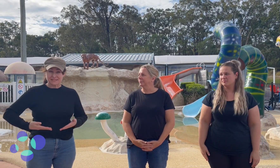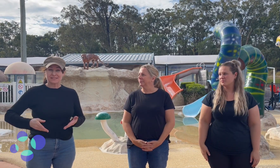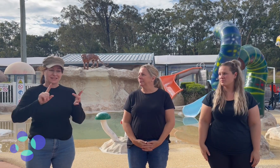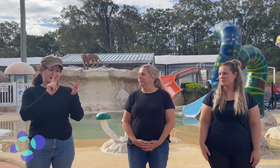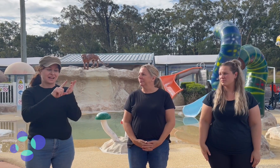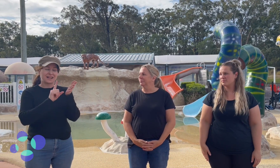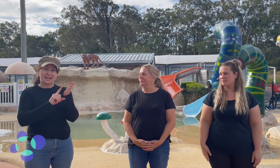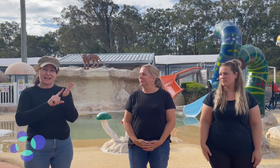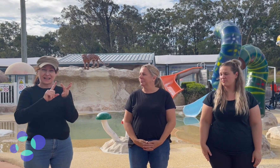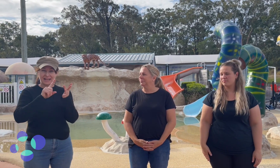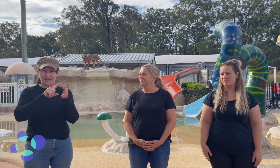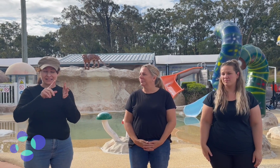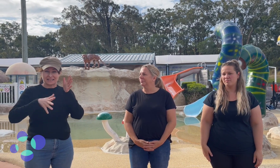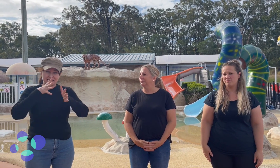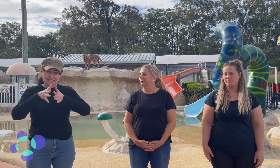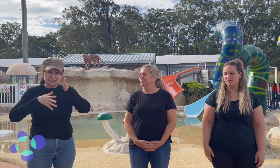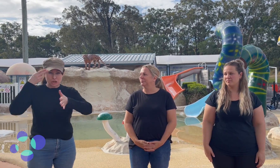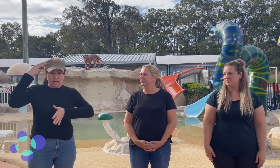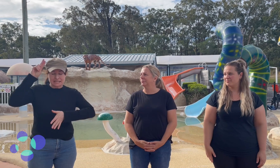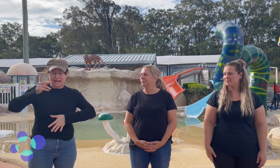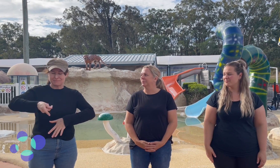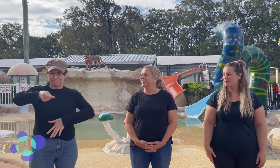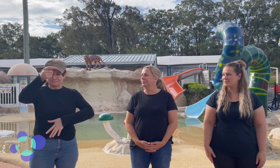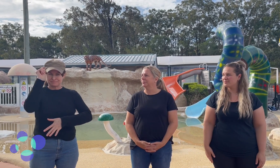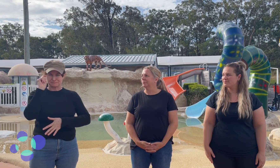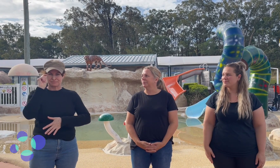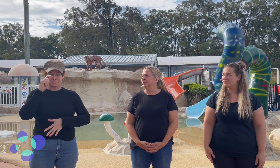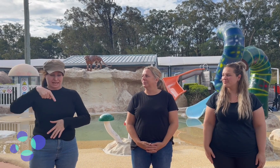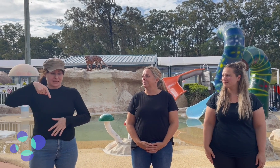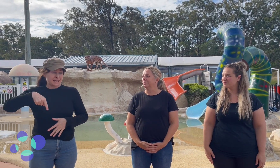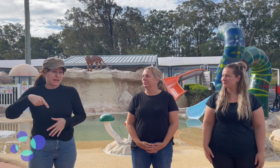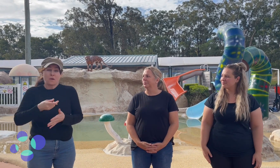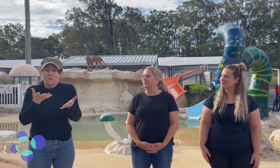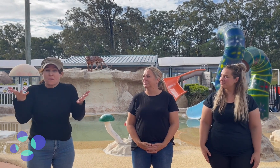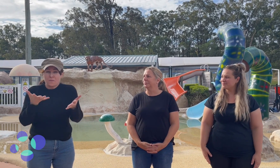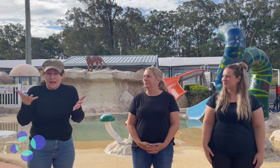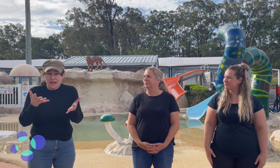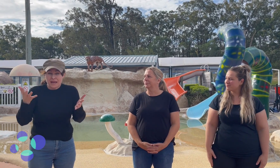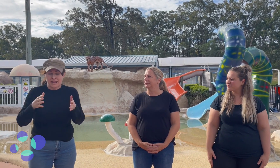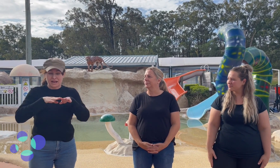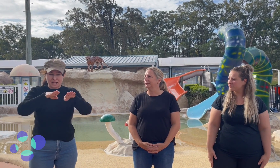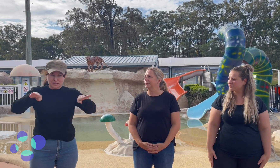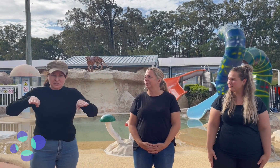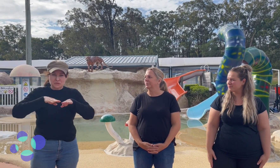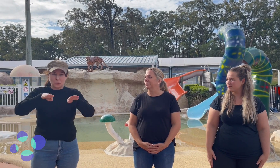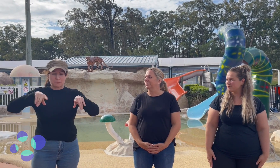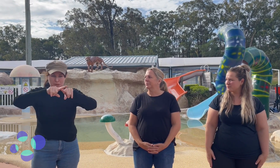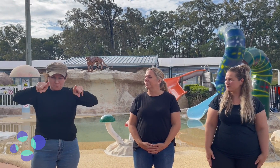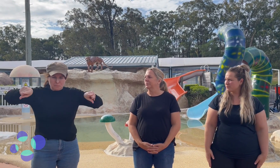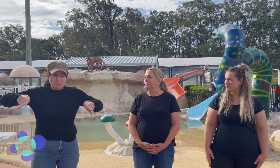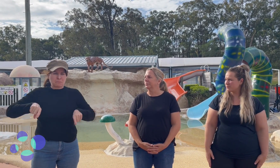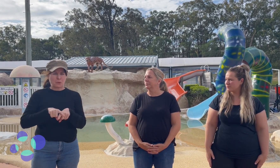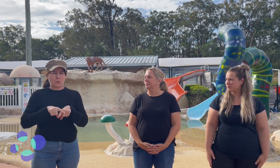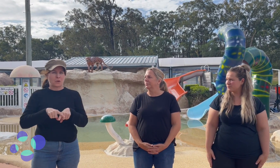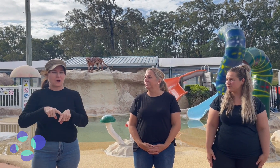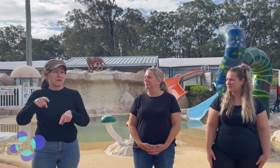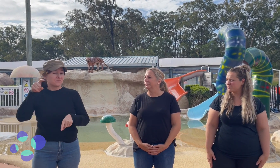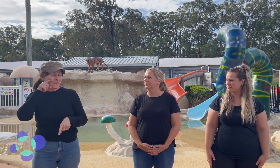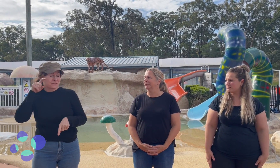And my name is Ellie. Today we are here at the swimming pool